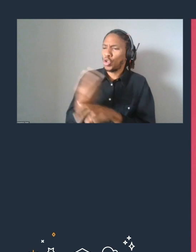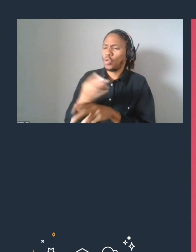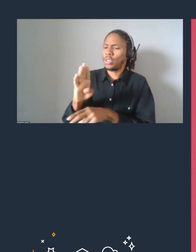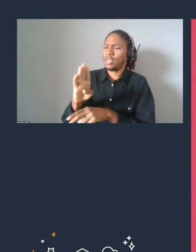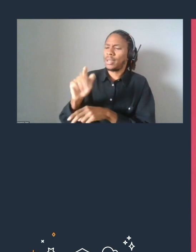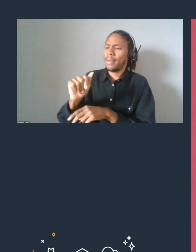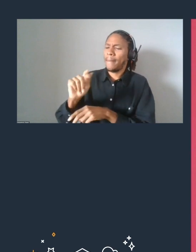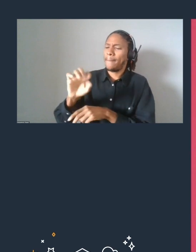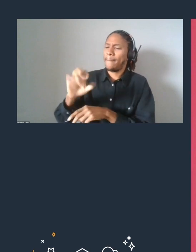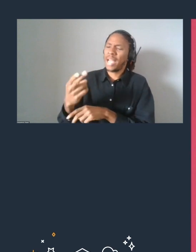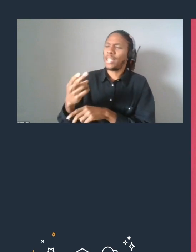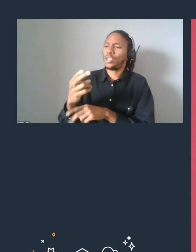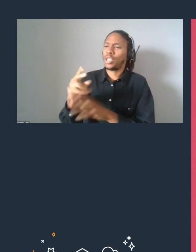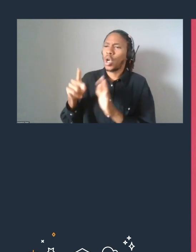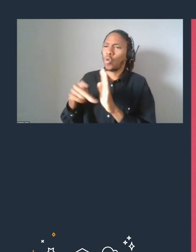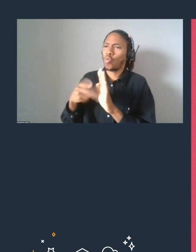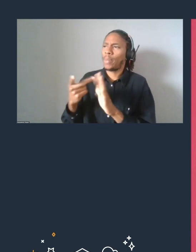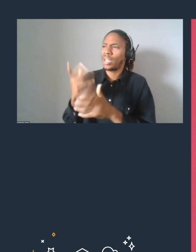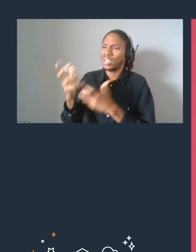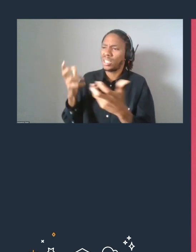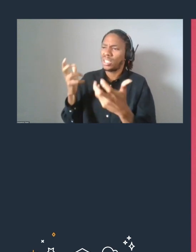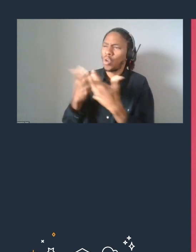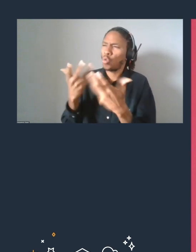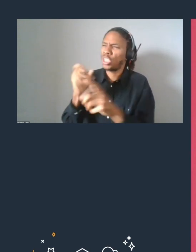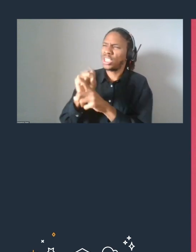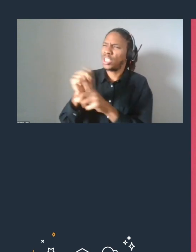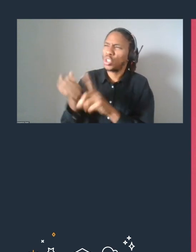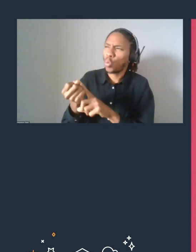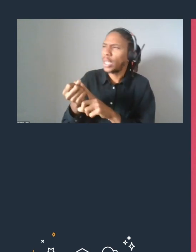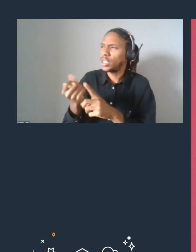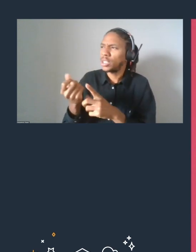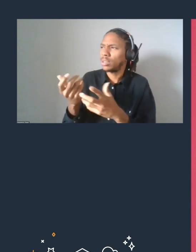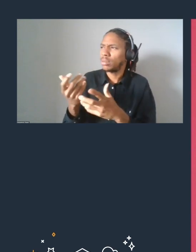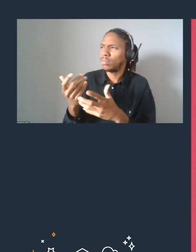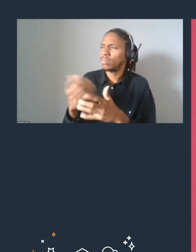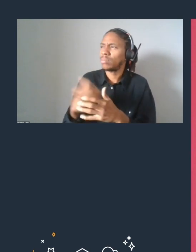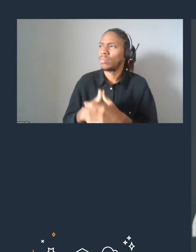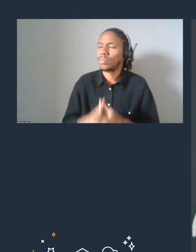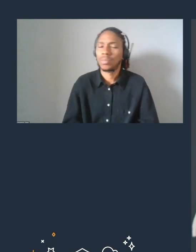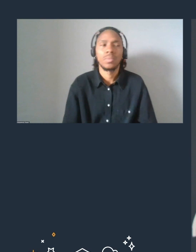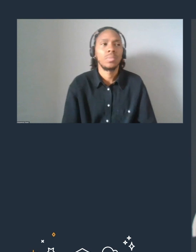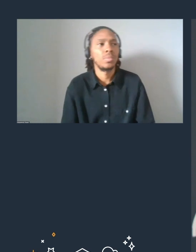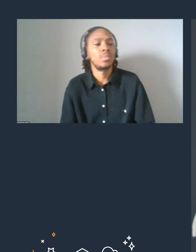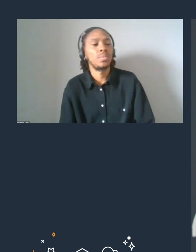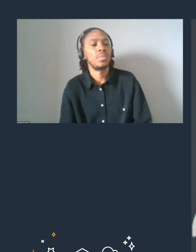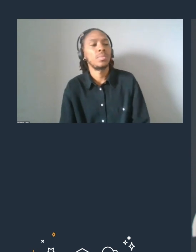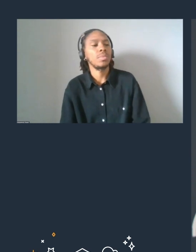would wanna make use of this new feature of replication? Yeah, sure, Becky.